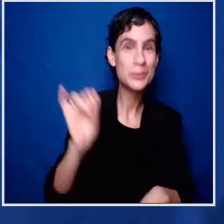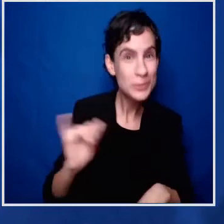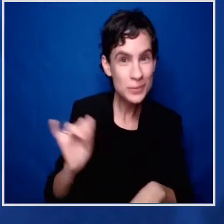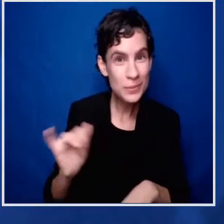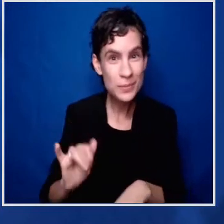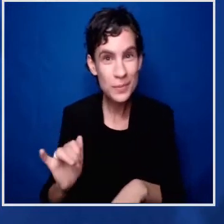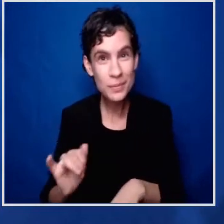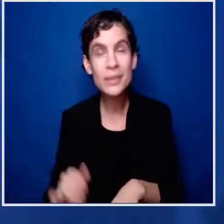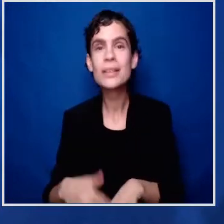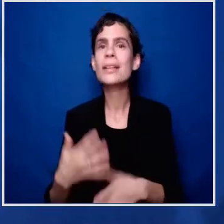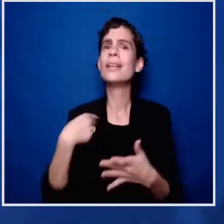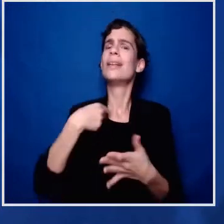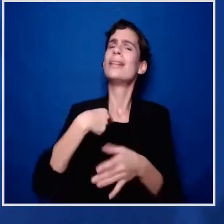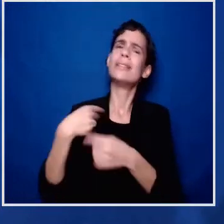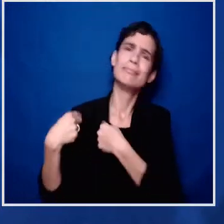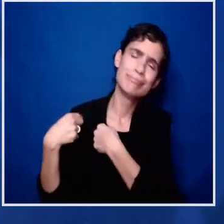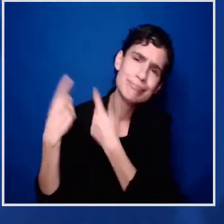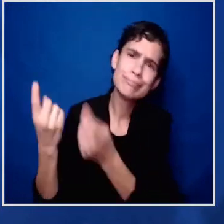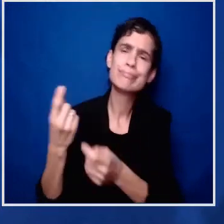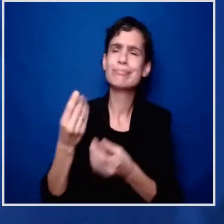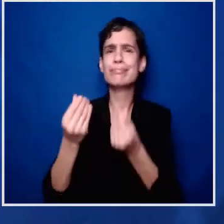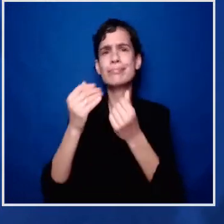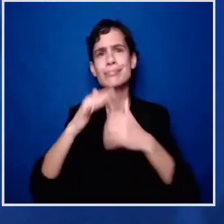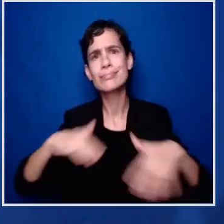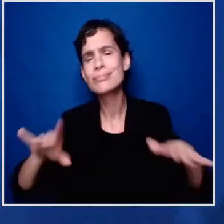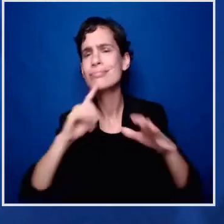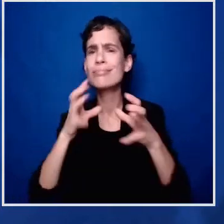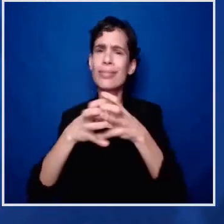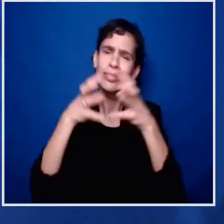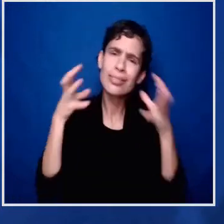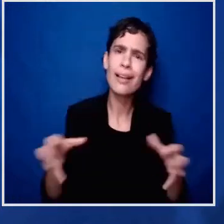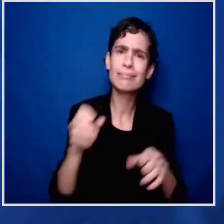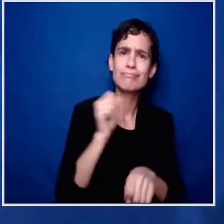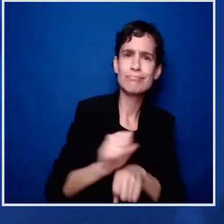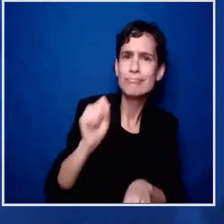RECOGNIZED WATER RIGHTS, AND